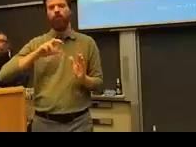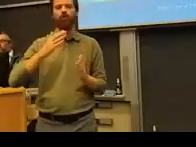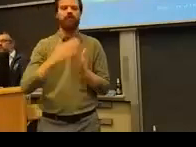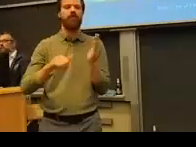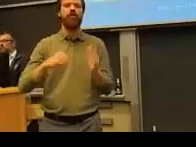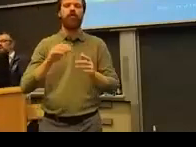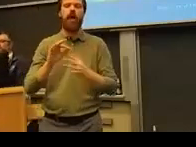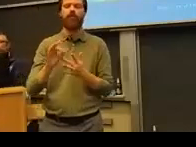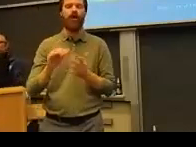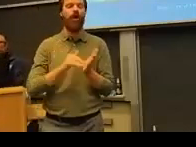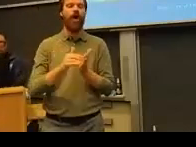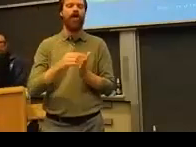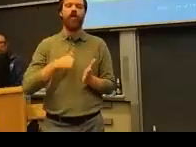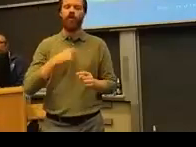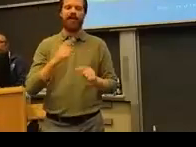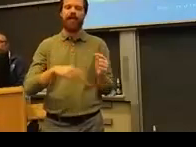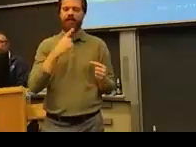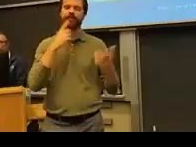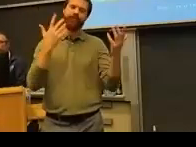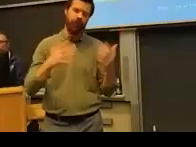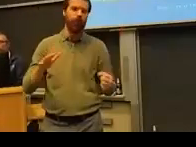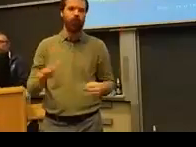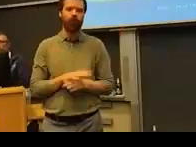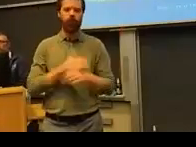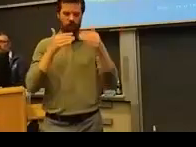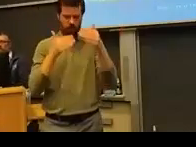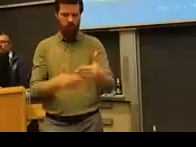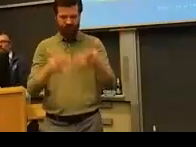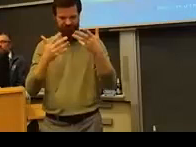so we often can't really say what a what a full course is as much as we'd like to at